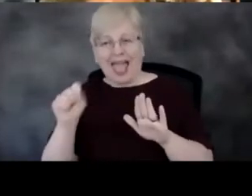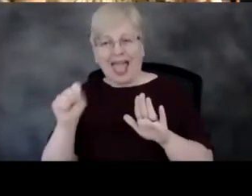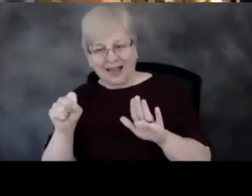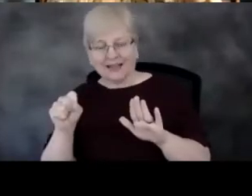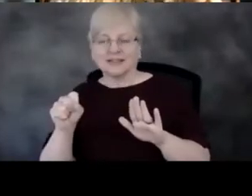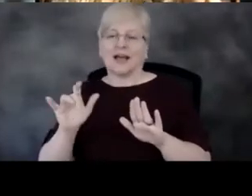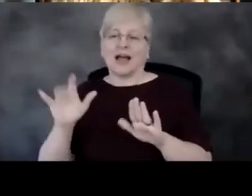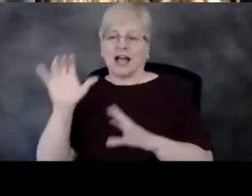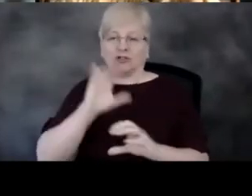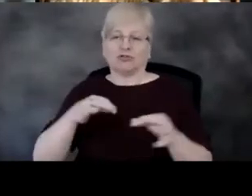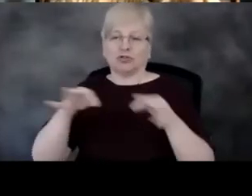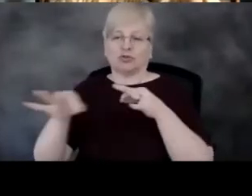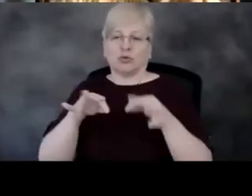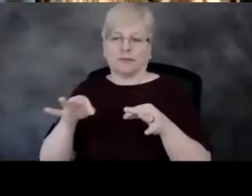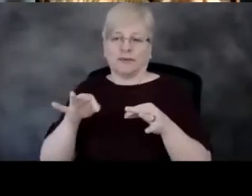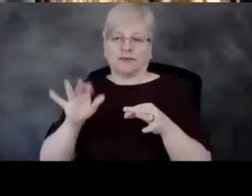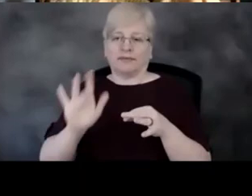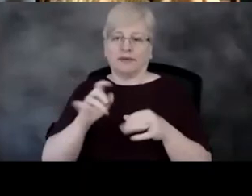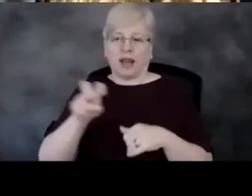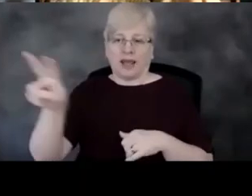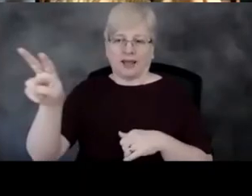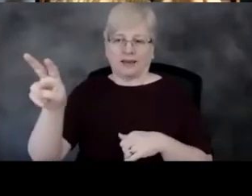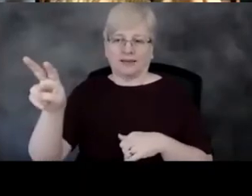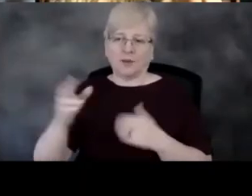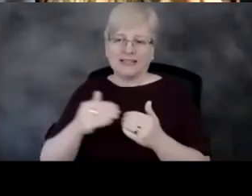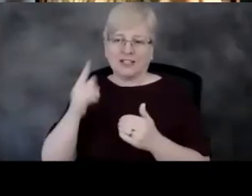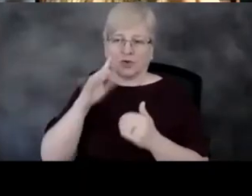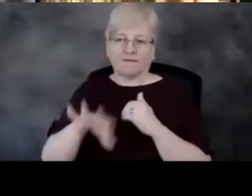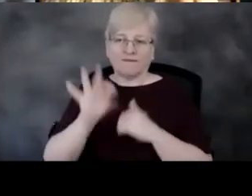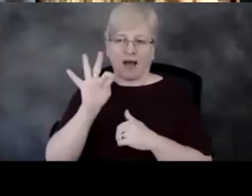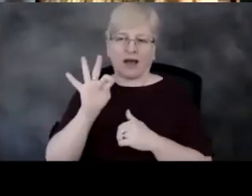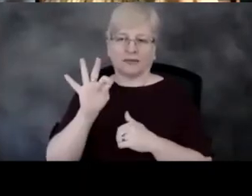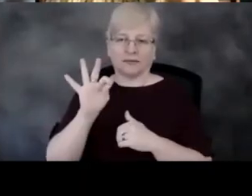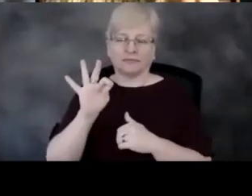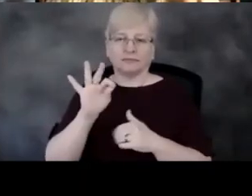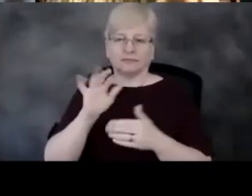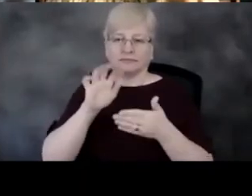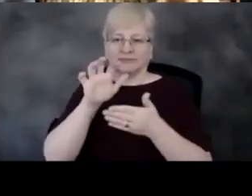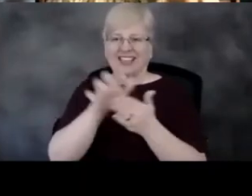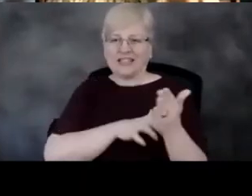and find it much more easily. 17:34:44 So that was a lot of content covered